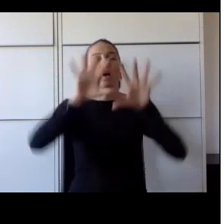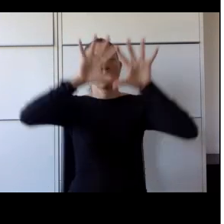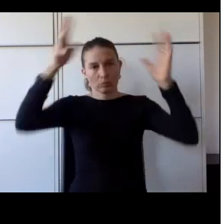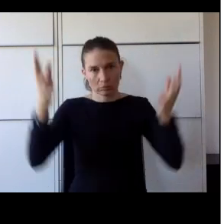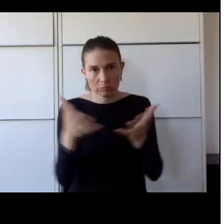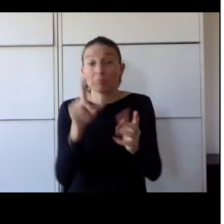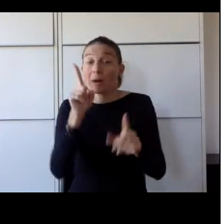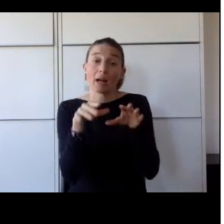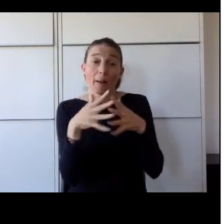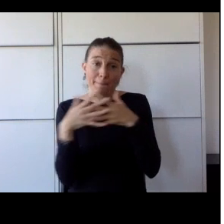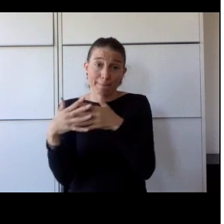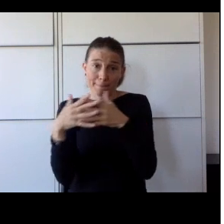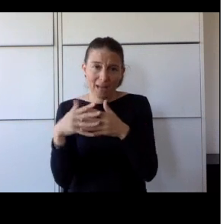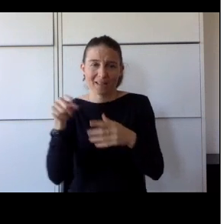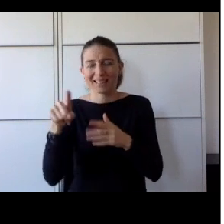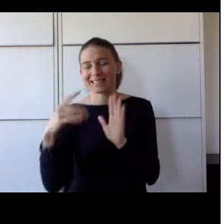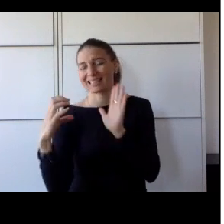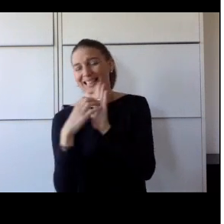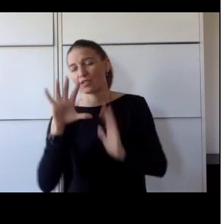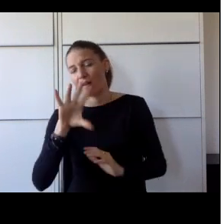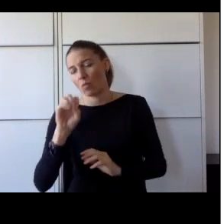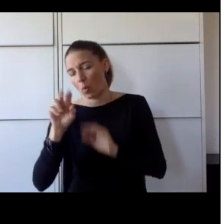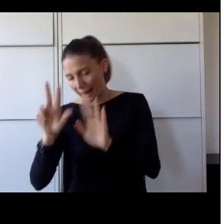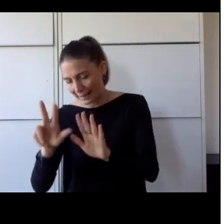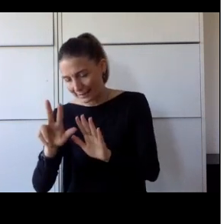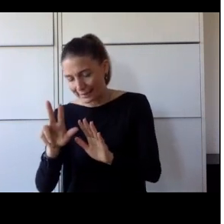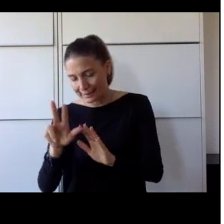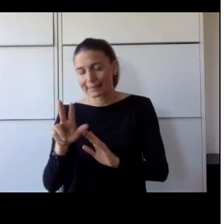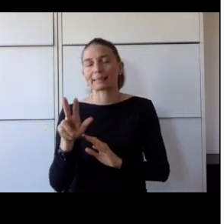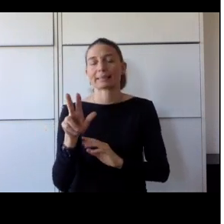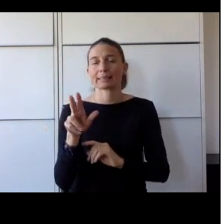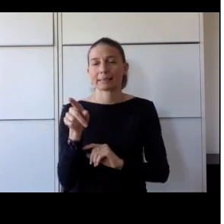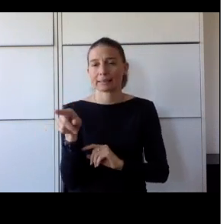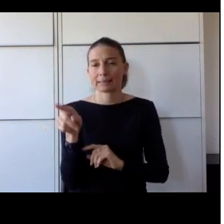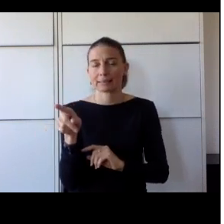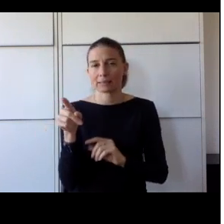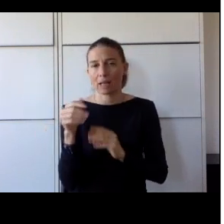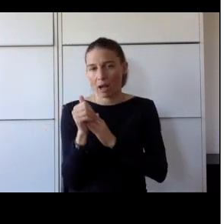which is Section 508 and the Guidelines 255,